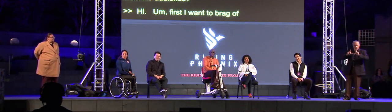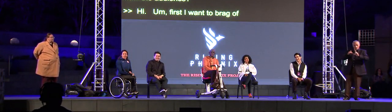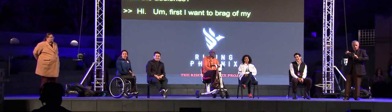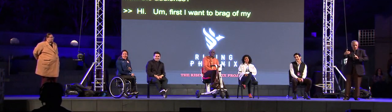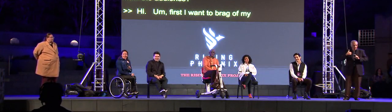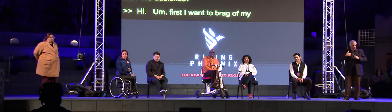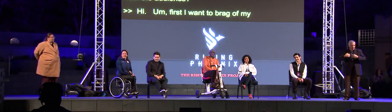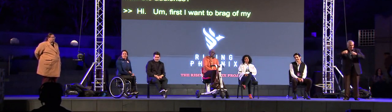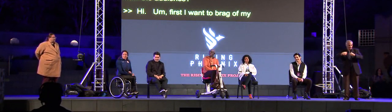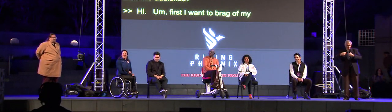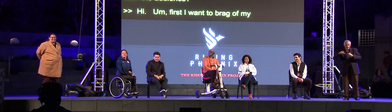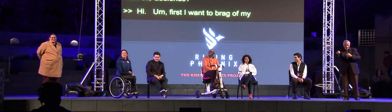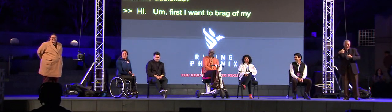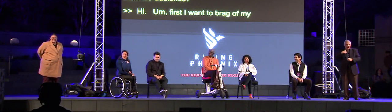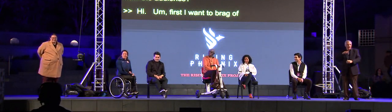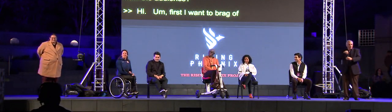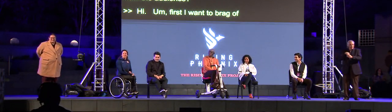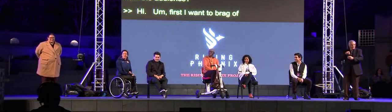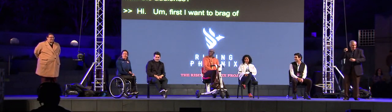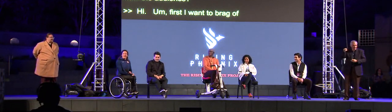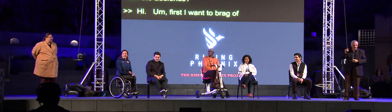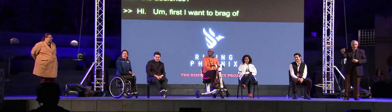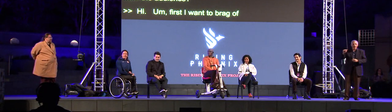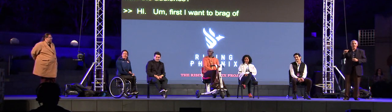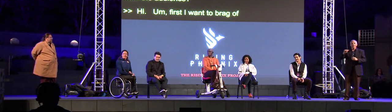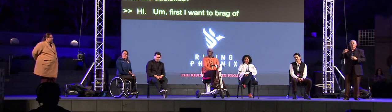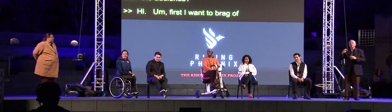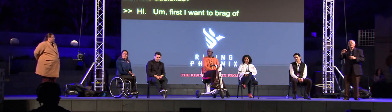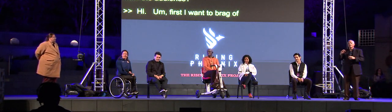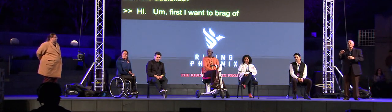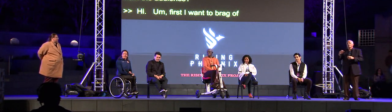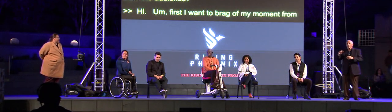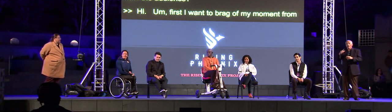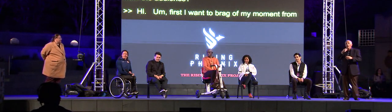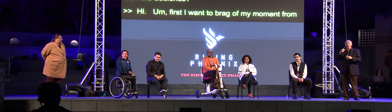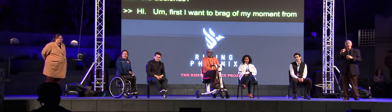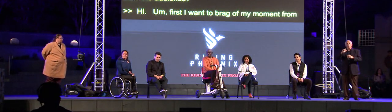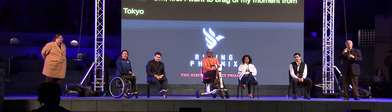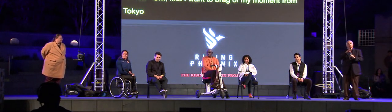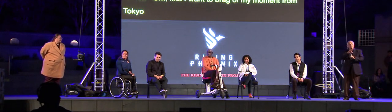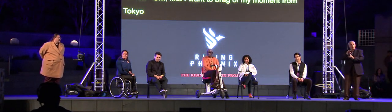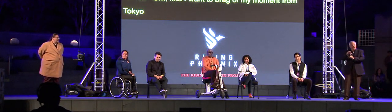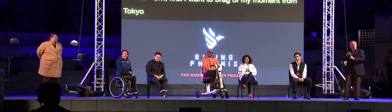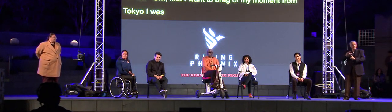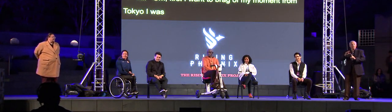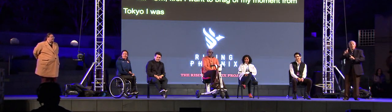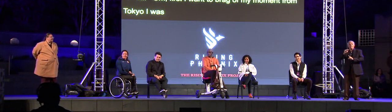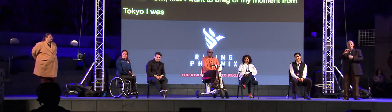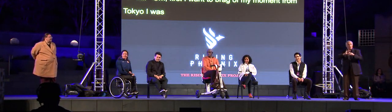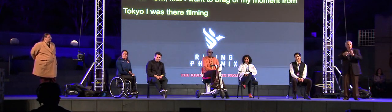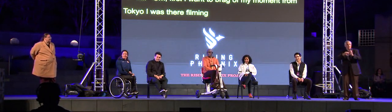I was also there filming a Paralympian that I've been following, since 2018.